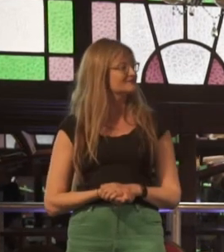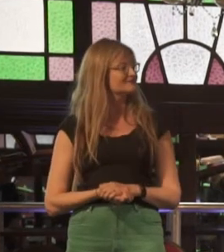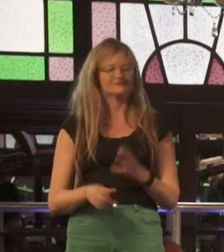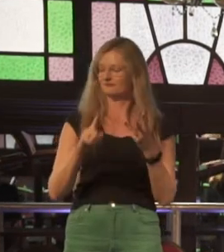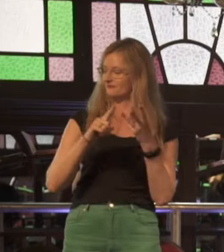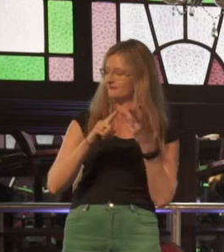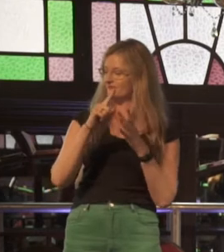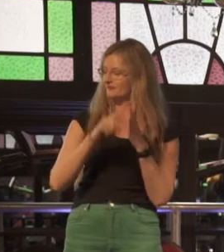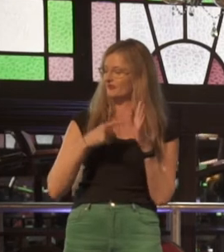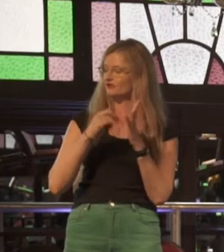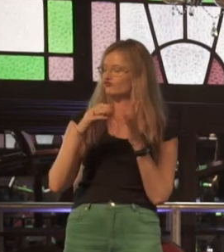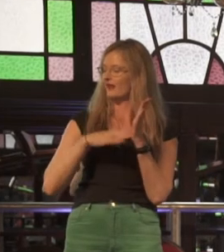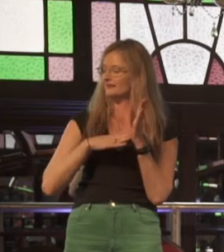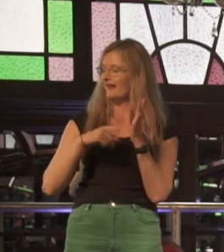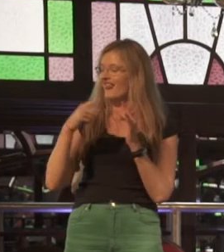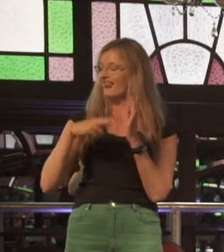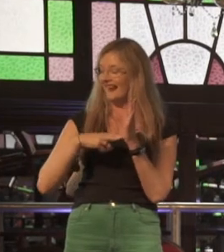Jasmin Thien, Antigone: The Musical.